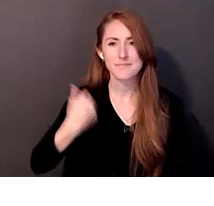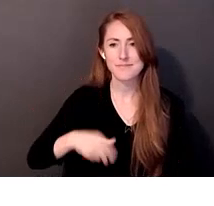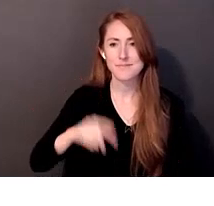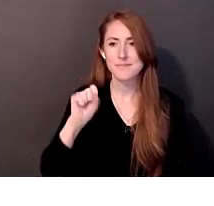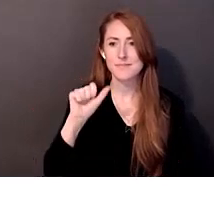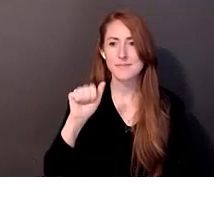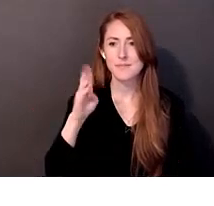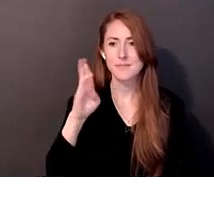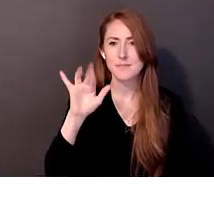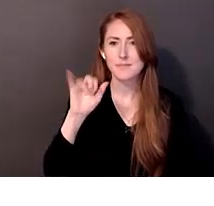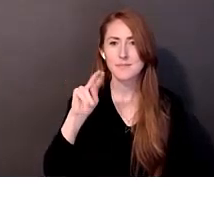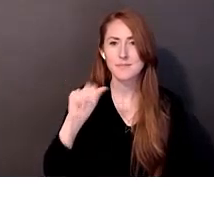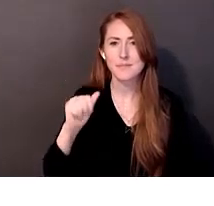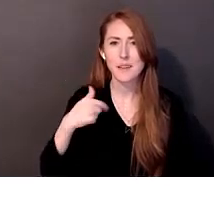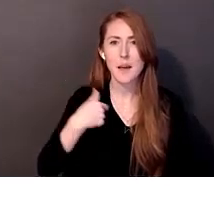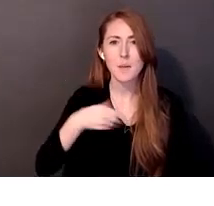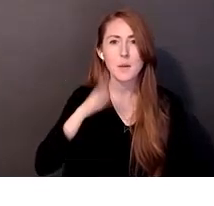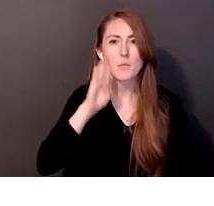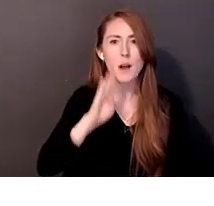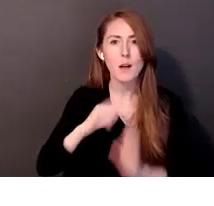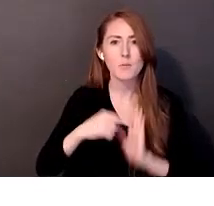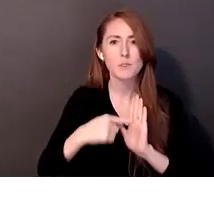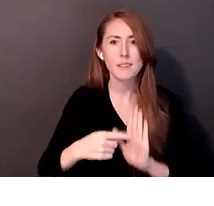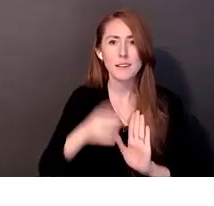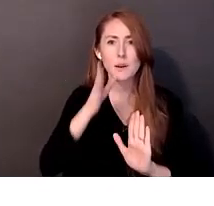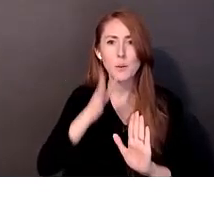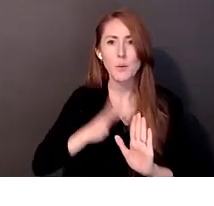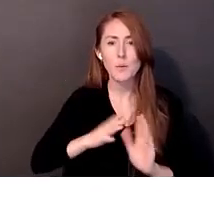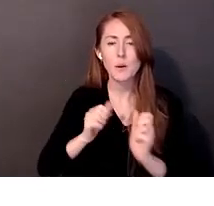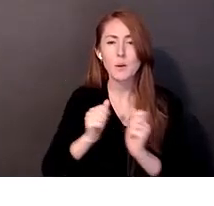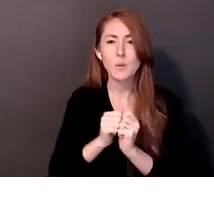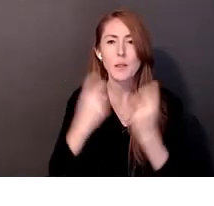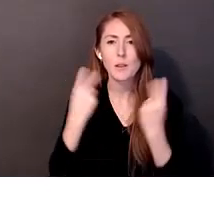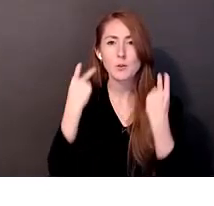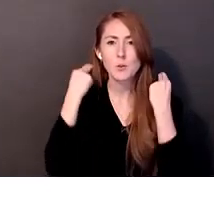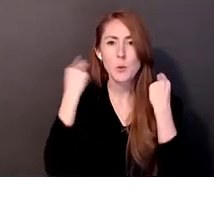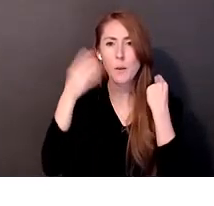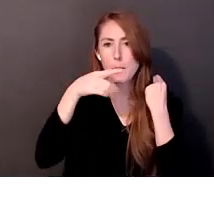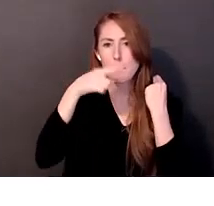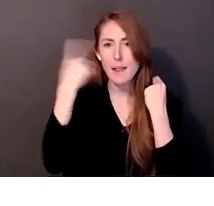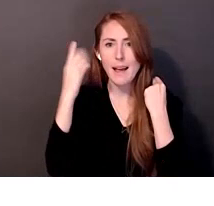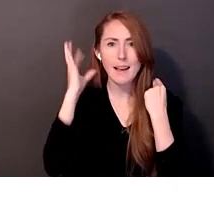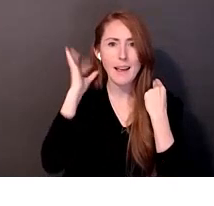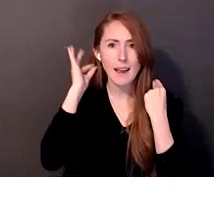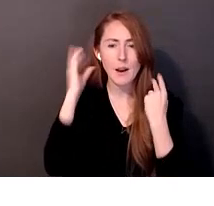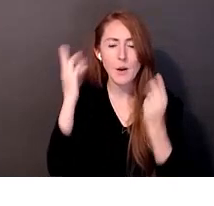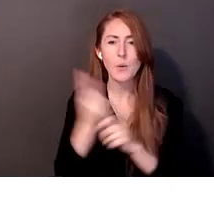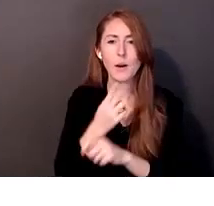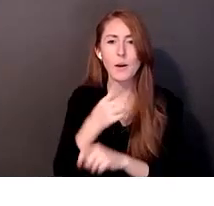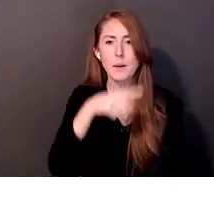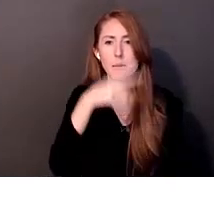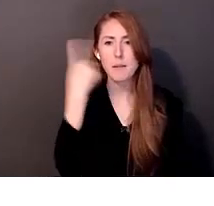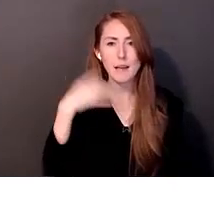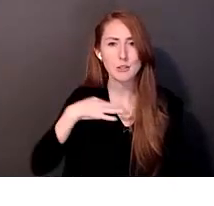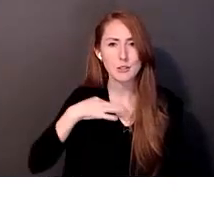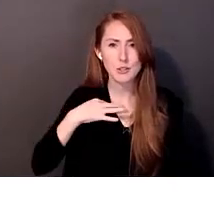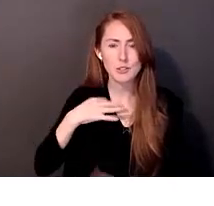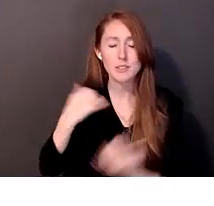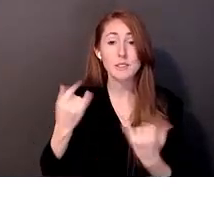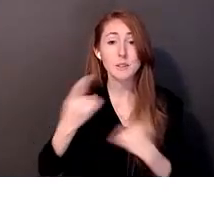a Brown-presenting woman with short black hair, wearing a black shirt today. And today, I'll be talking to you about one of our research